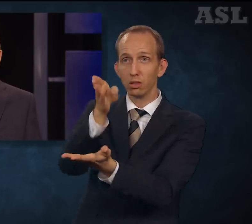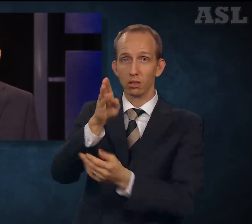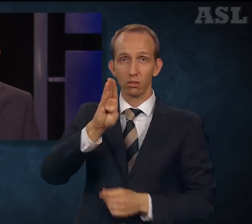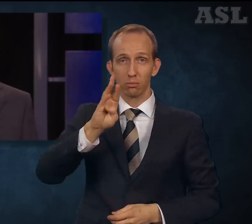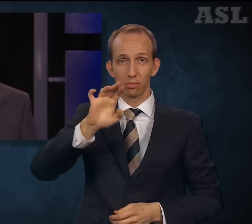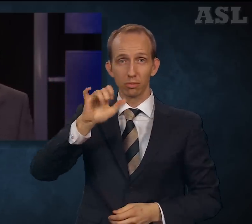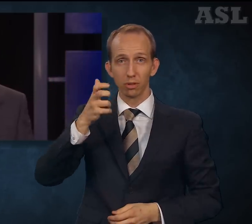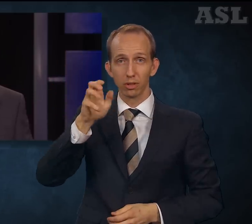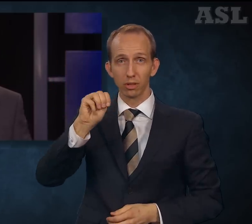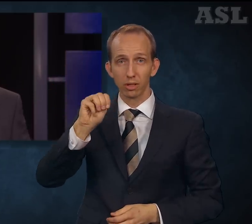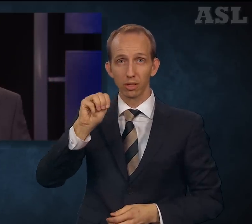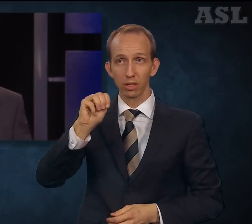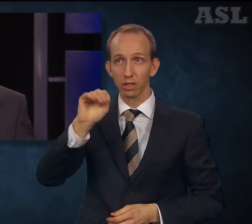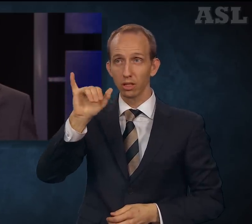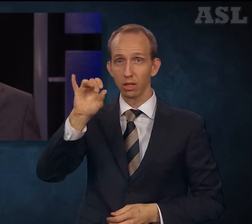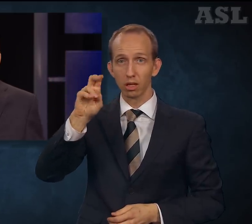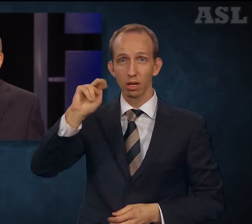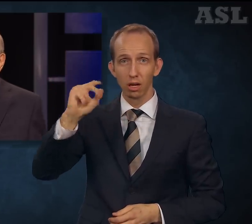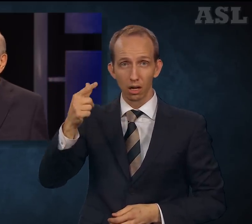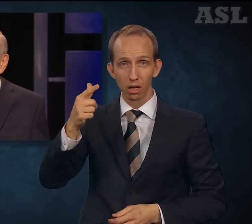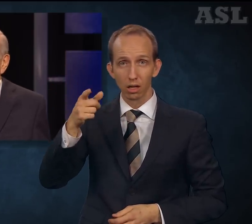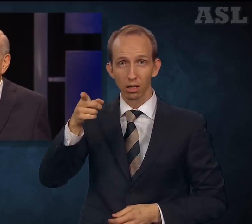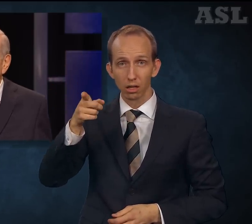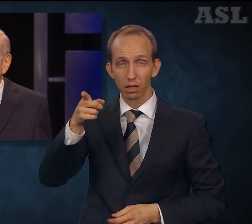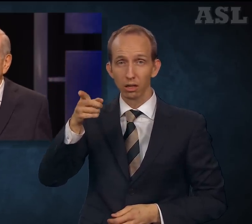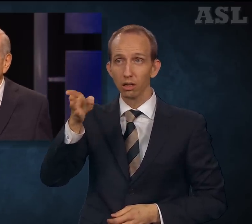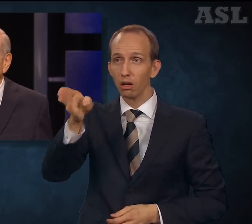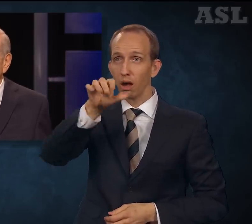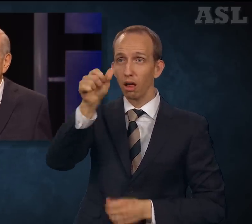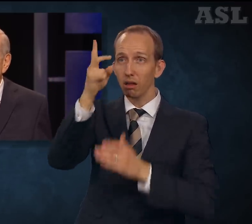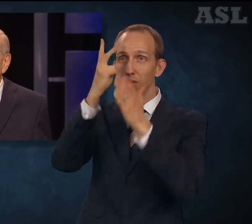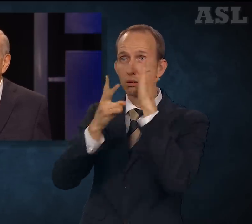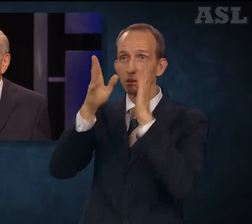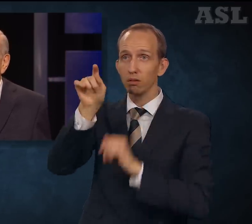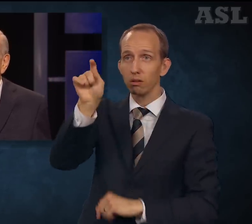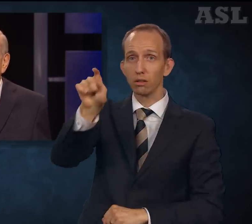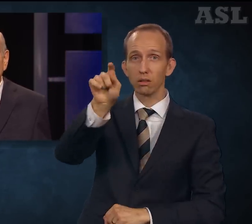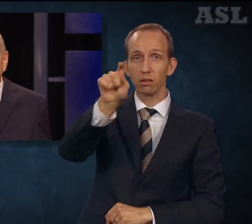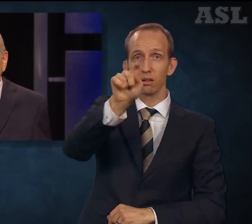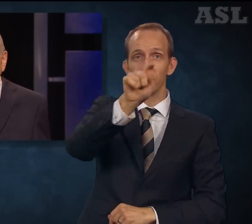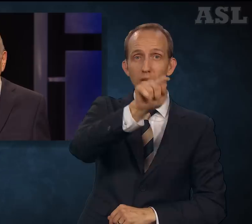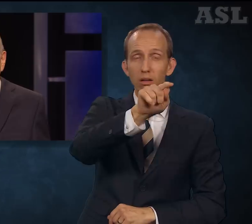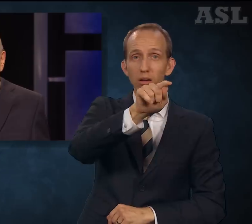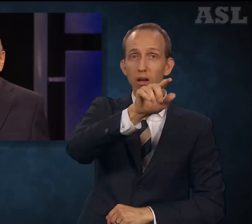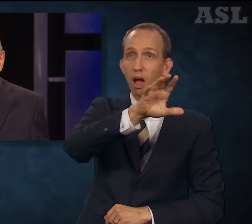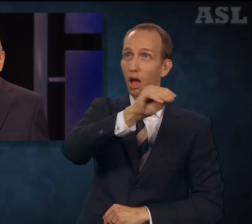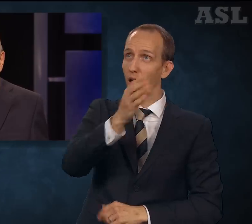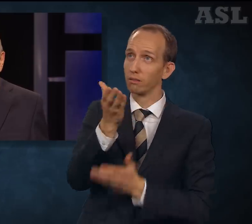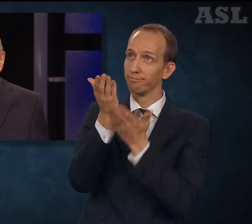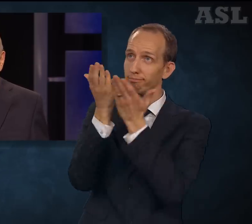MY DEAR YOUNG BROTHERS AND SISTERS, RIGHT NOW I AM PREPARING FOR THE DAY WHEN I WILL BE REQUIRED TO GIVE AN ACCOUNTING TO THE